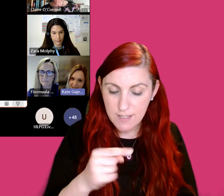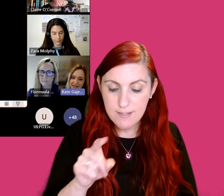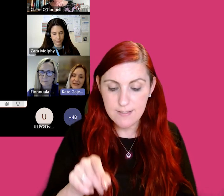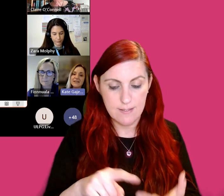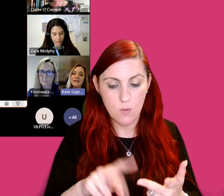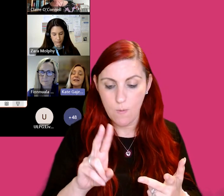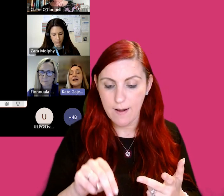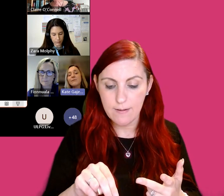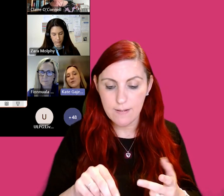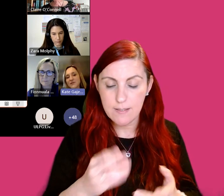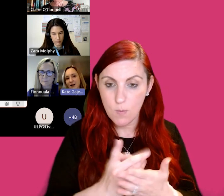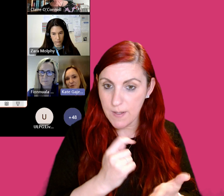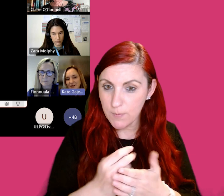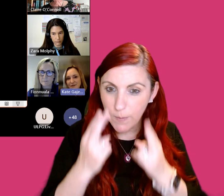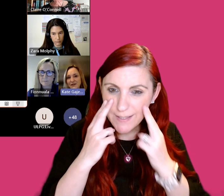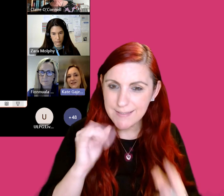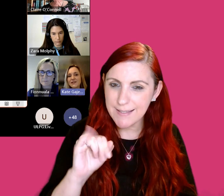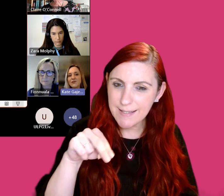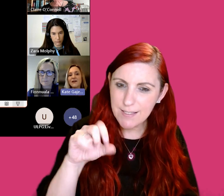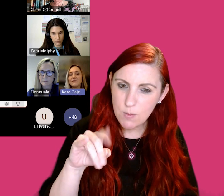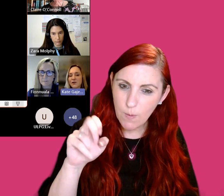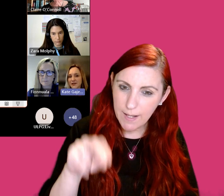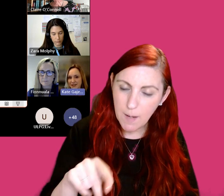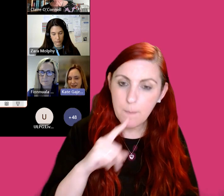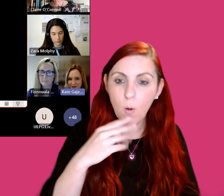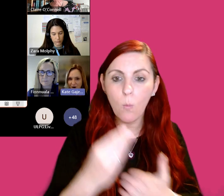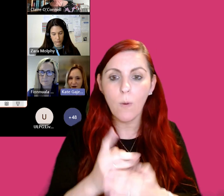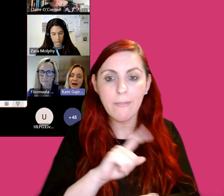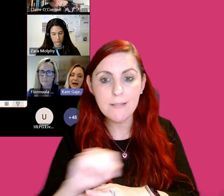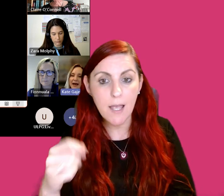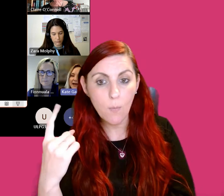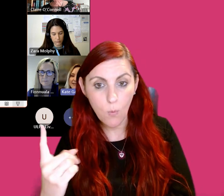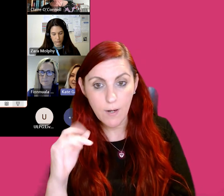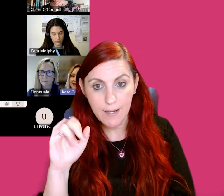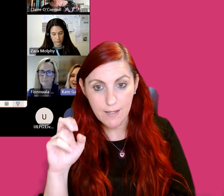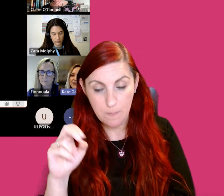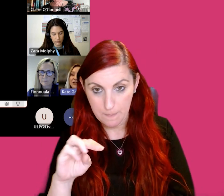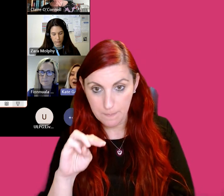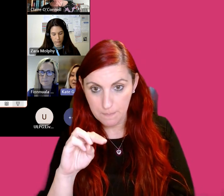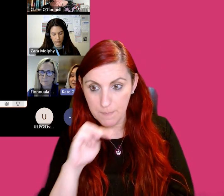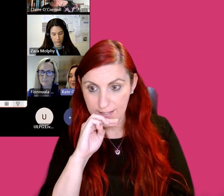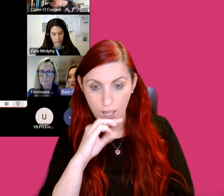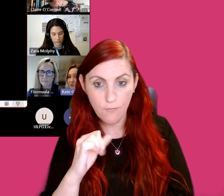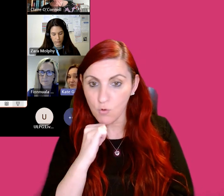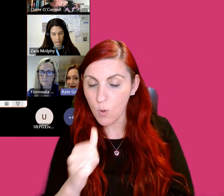need insulin but with type 1 diabetes you have no insulin at all and H you have to be your own